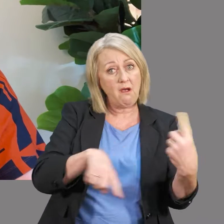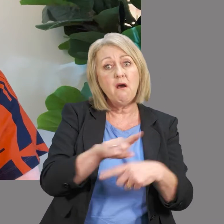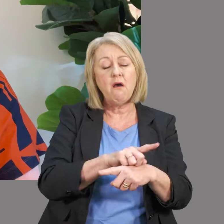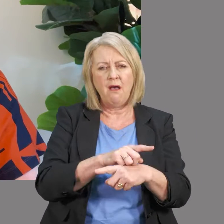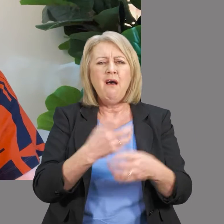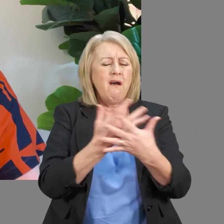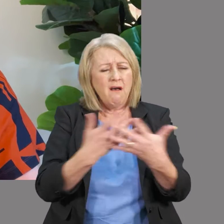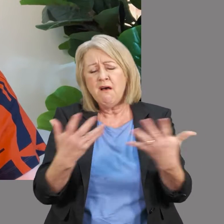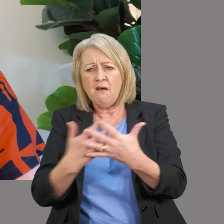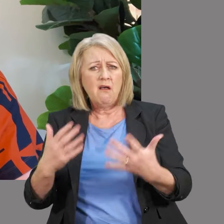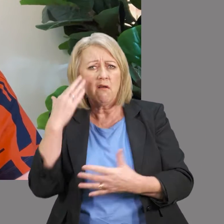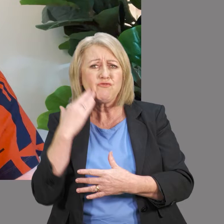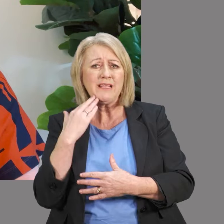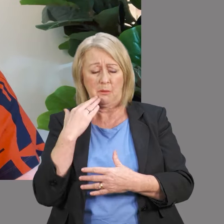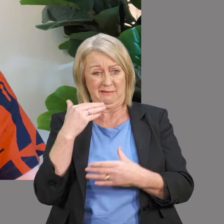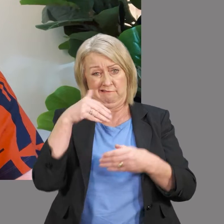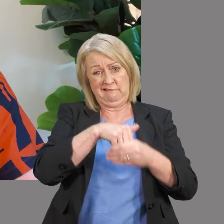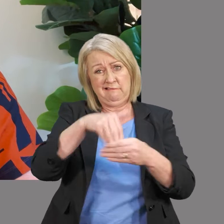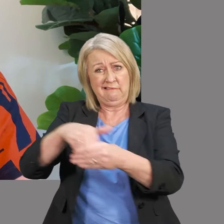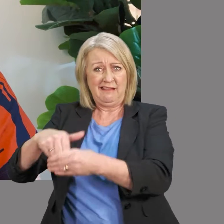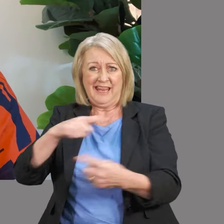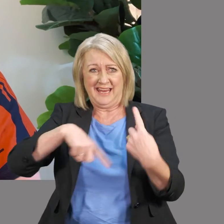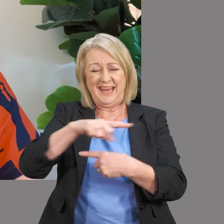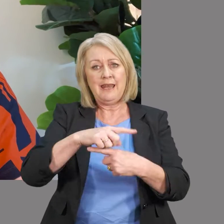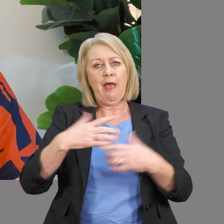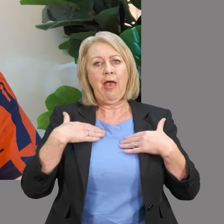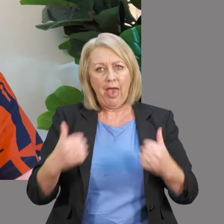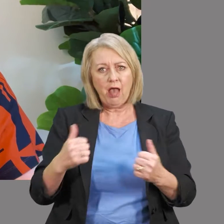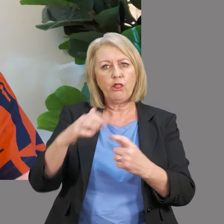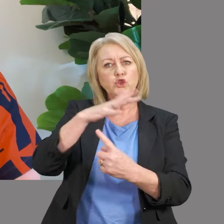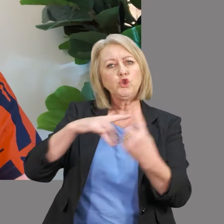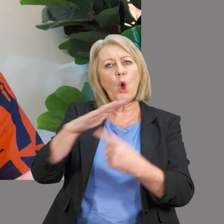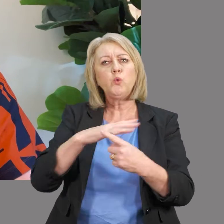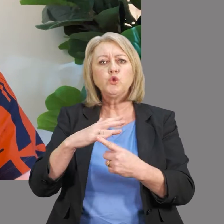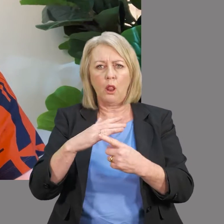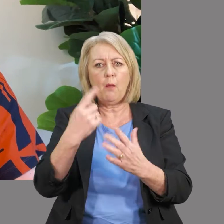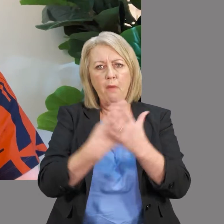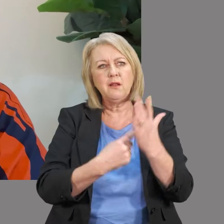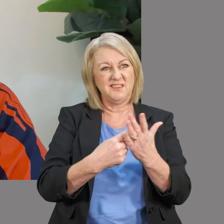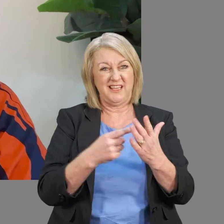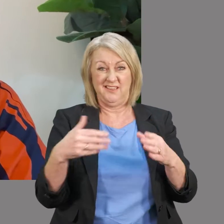racism deeply ingrained into health and social policies that govern maternal health today.